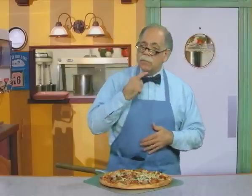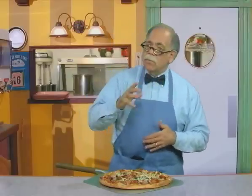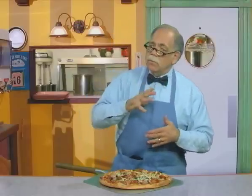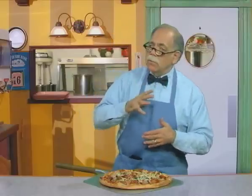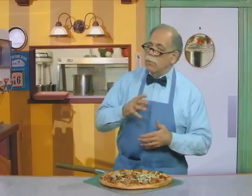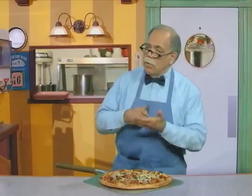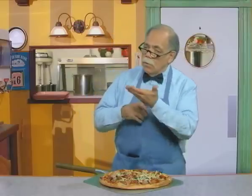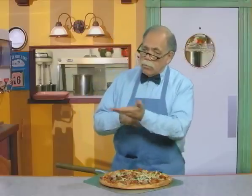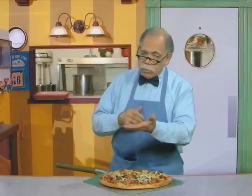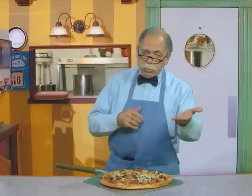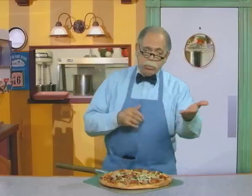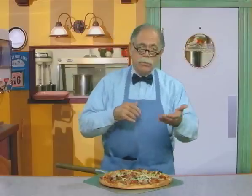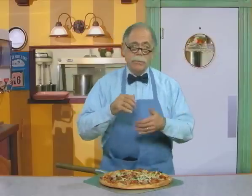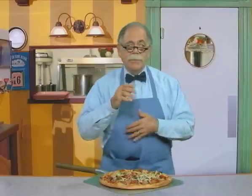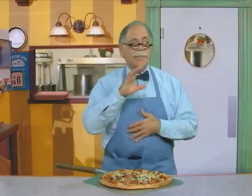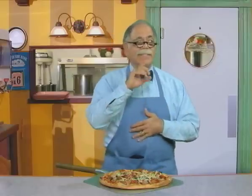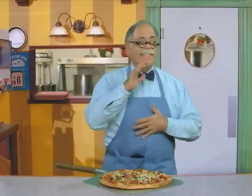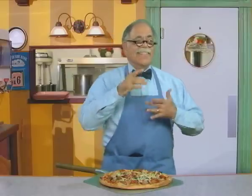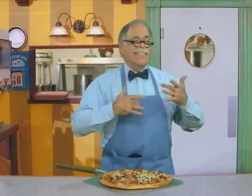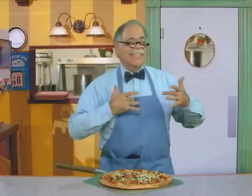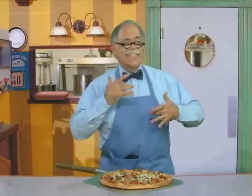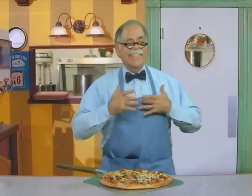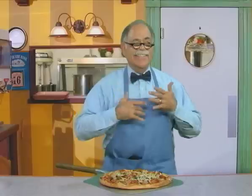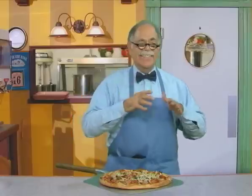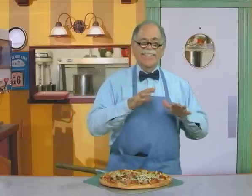LABAN ARRANGED THE MARRIAGE, AND JACOB WAS SO HAPPY.